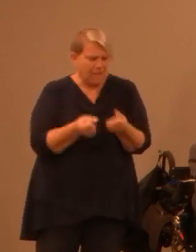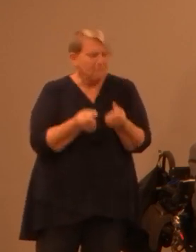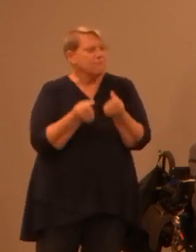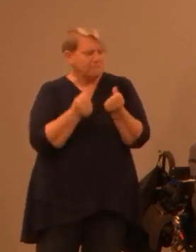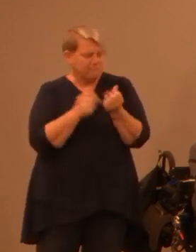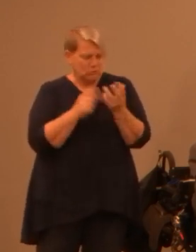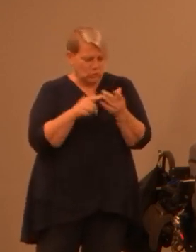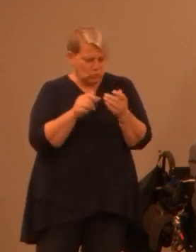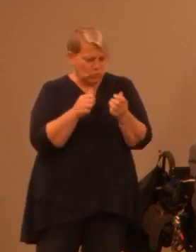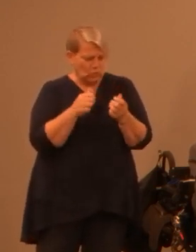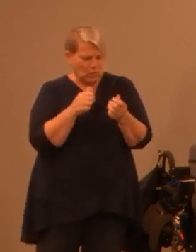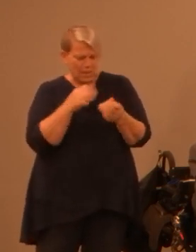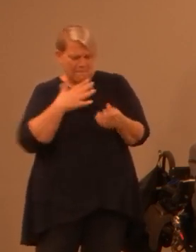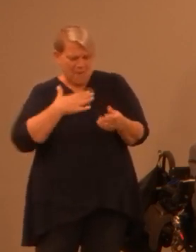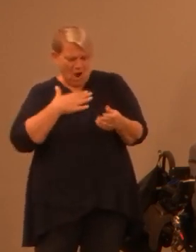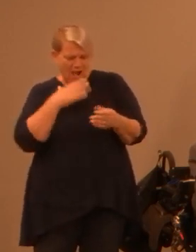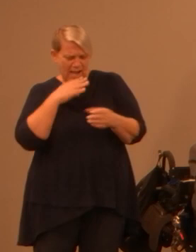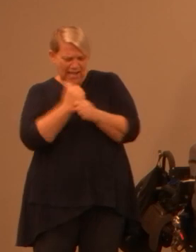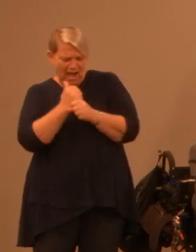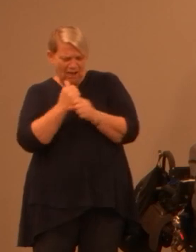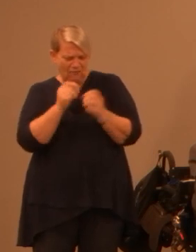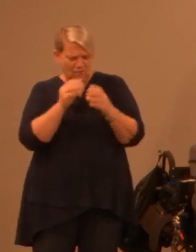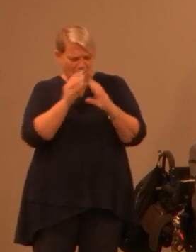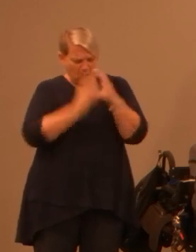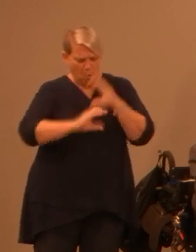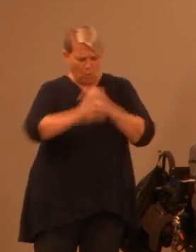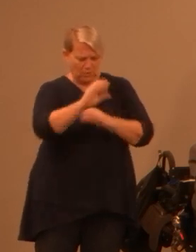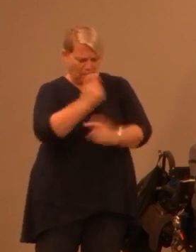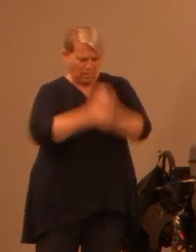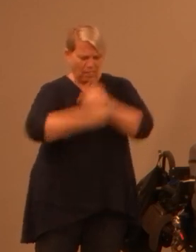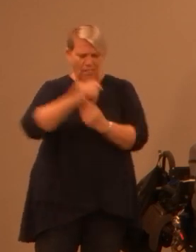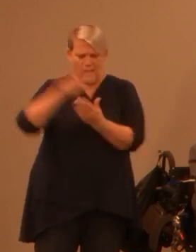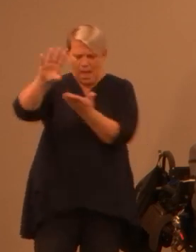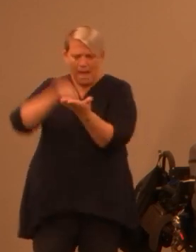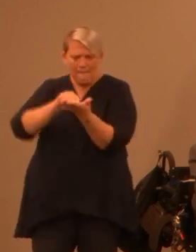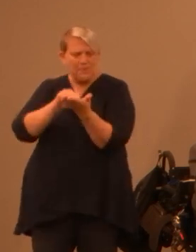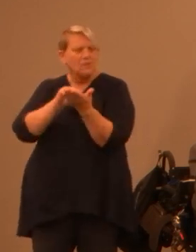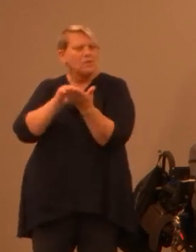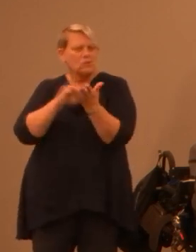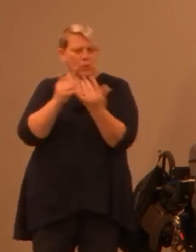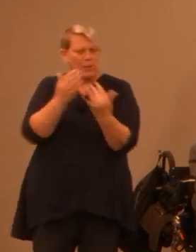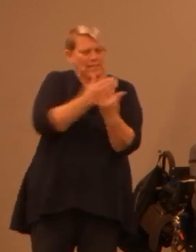our myGov portal into an app version so that it's accessible for everyone to use.